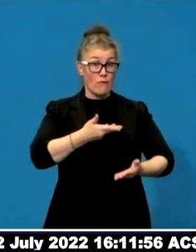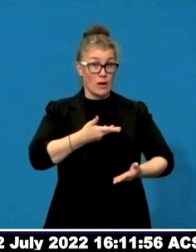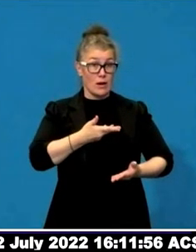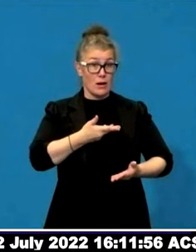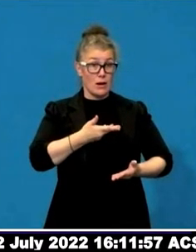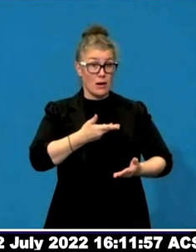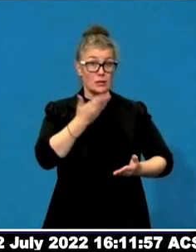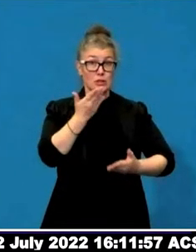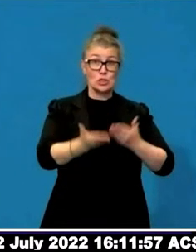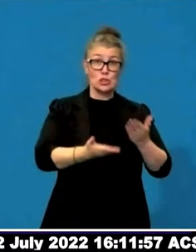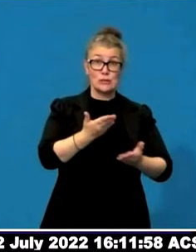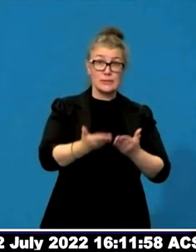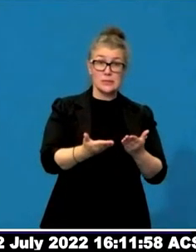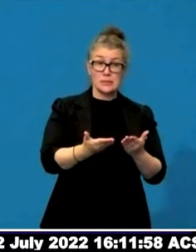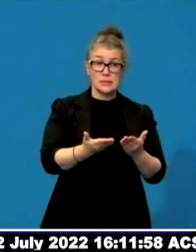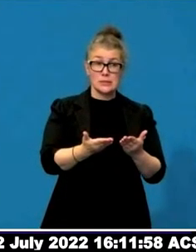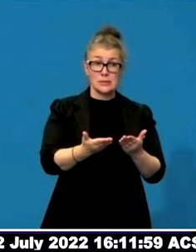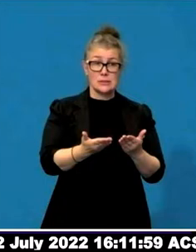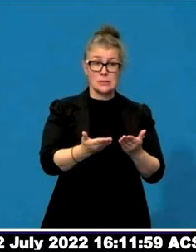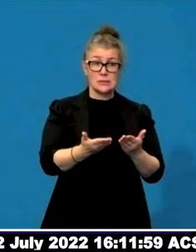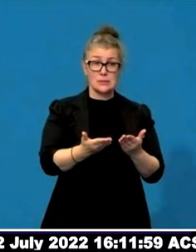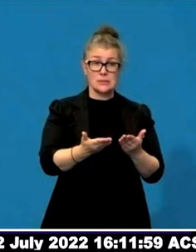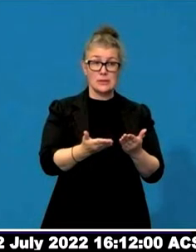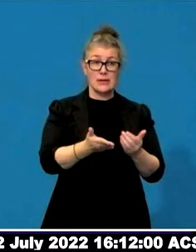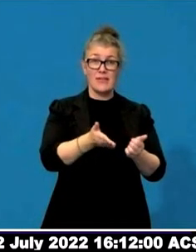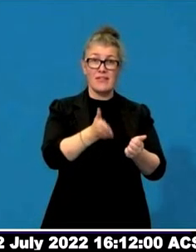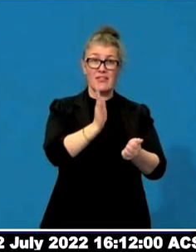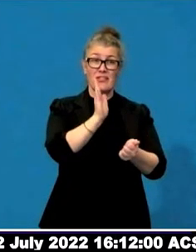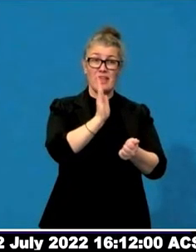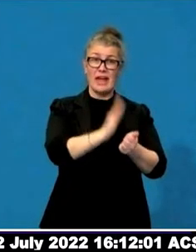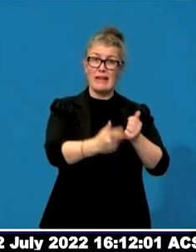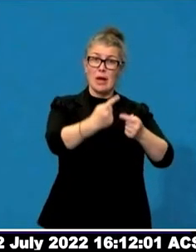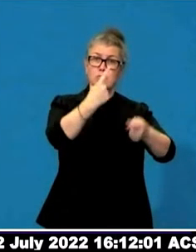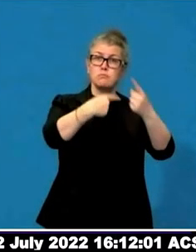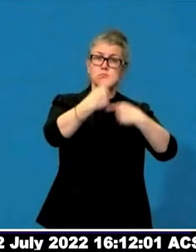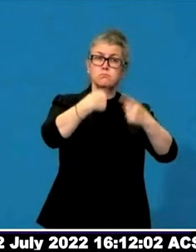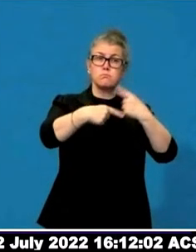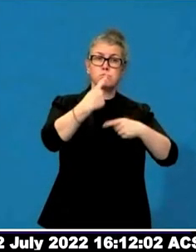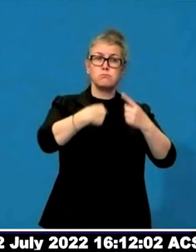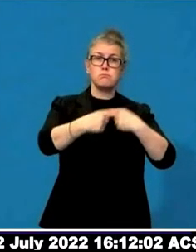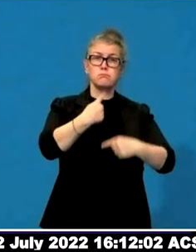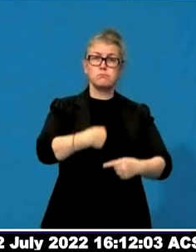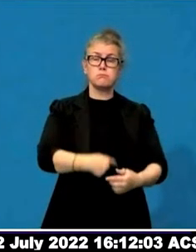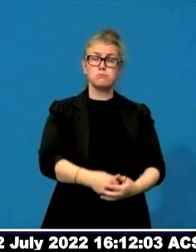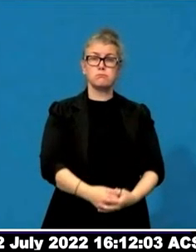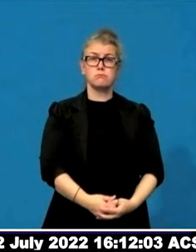They didn't give us no support.